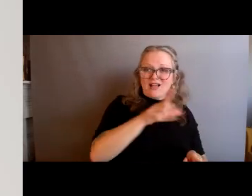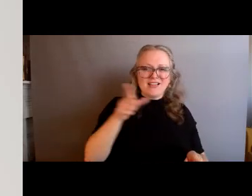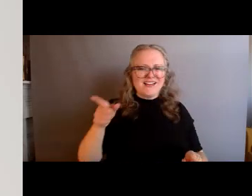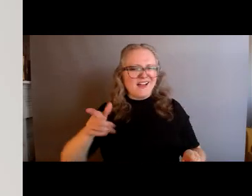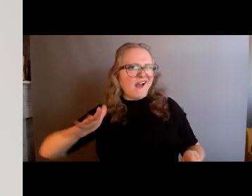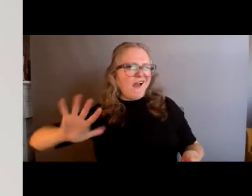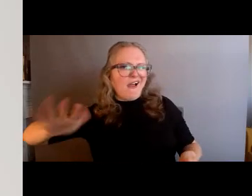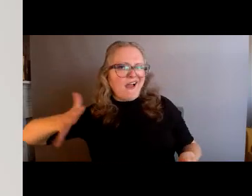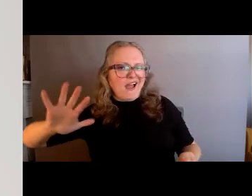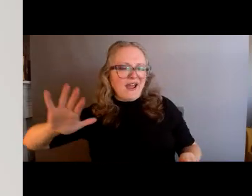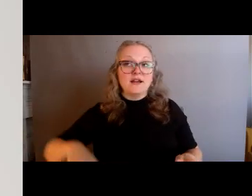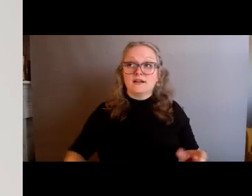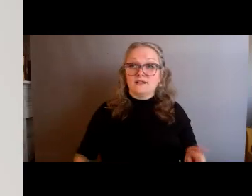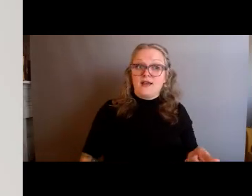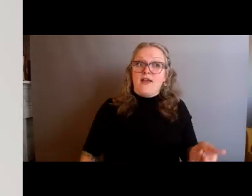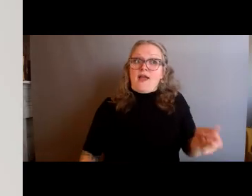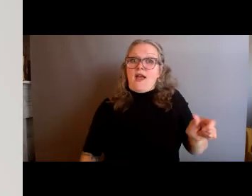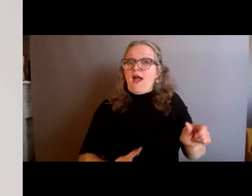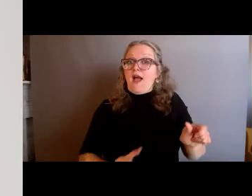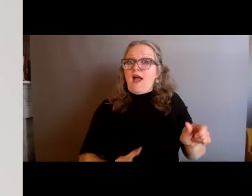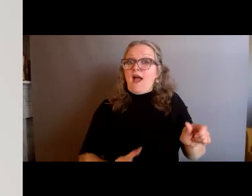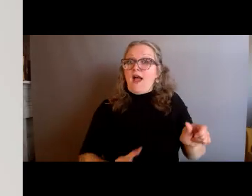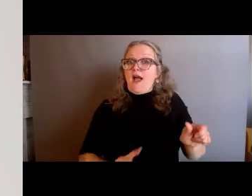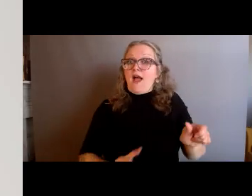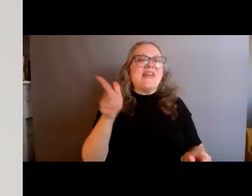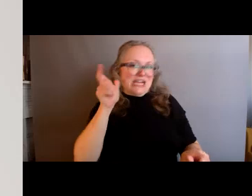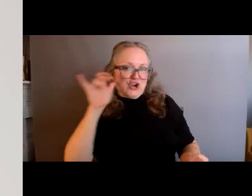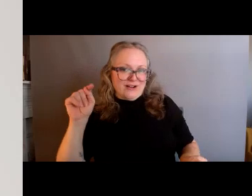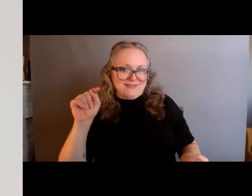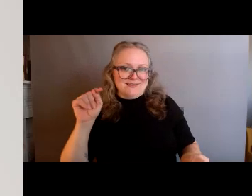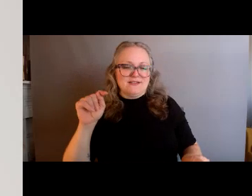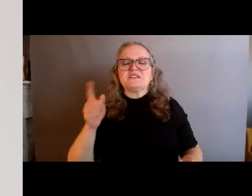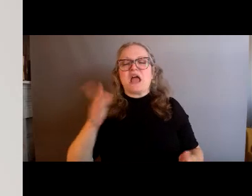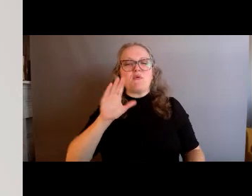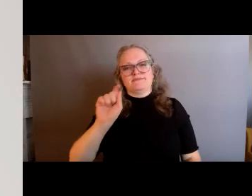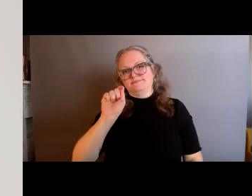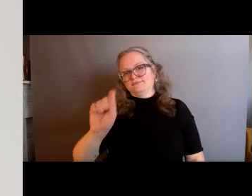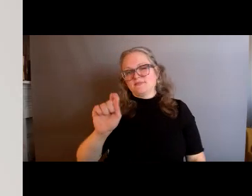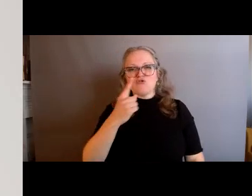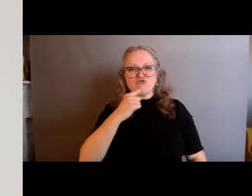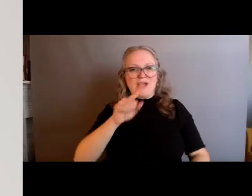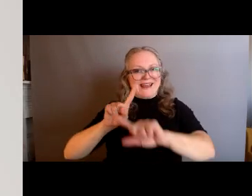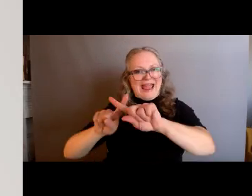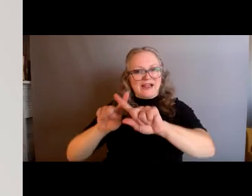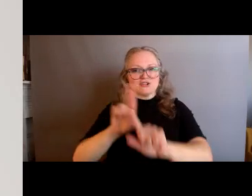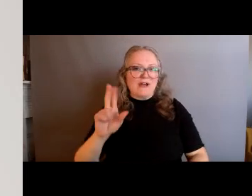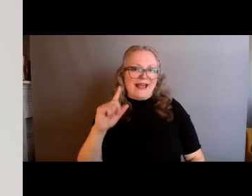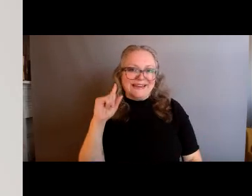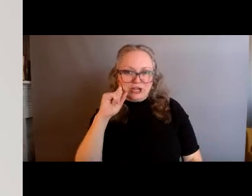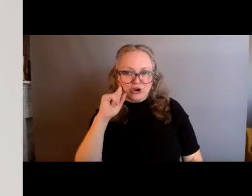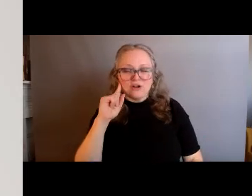I go up to 15 decibel. They do, and I'm going to plot that right there with a red X in their right ear. Then I'm going to do the left ear the same